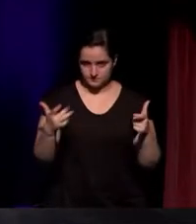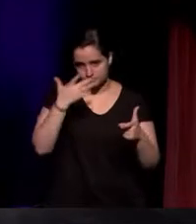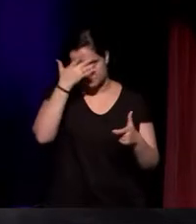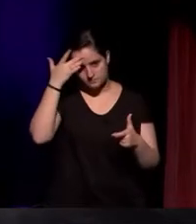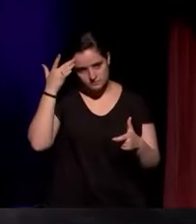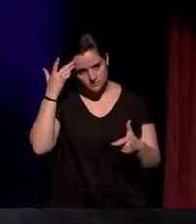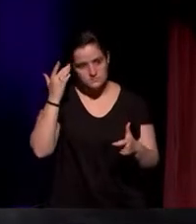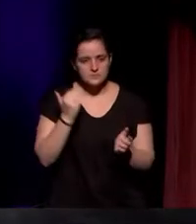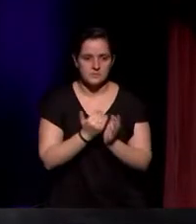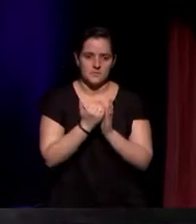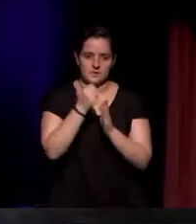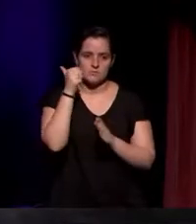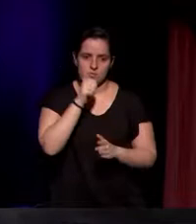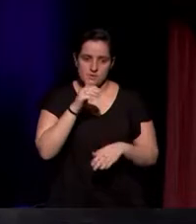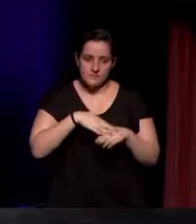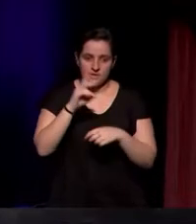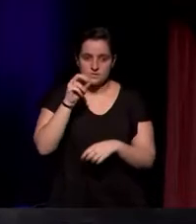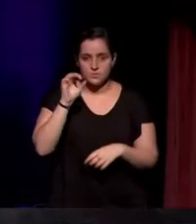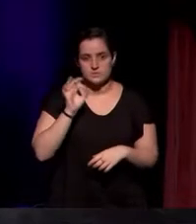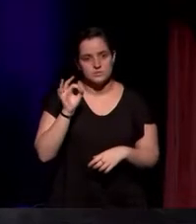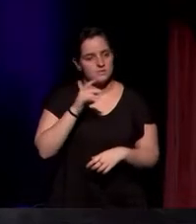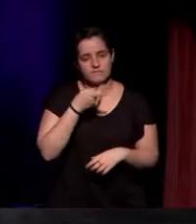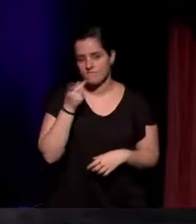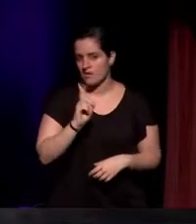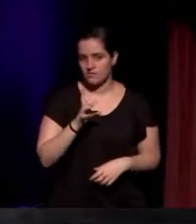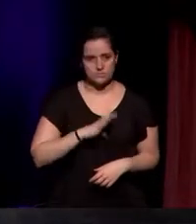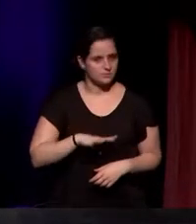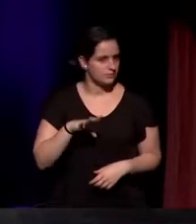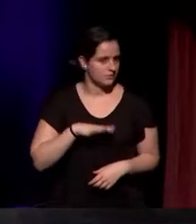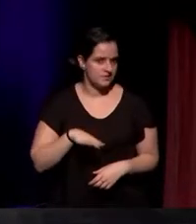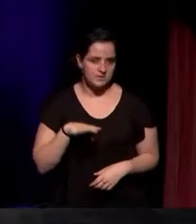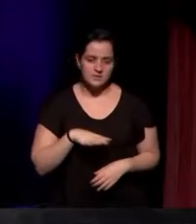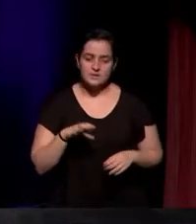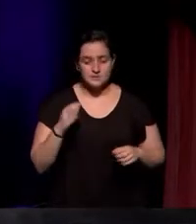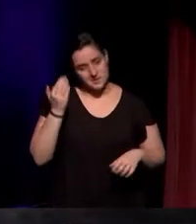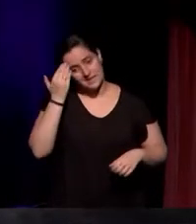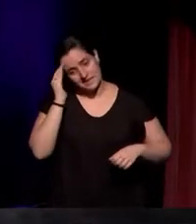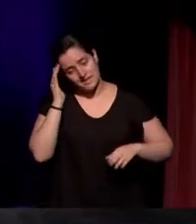more than 50% don’t speak it, can understand, but do not speak.